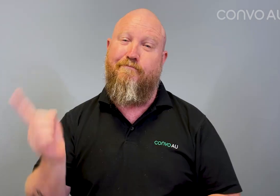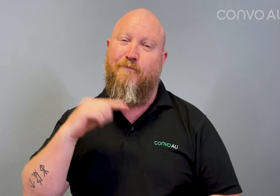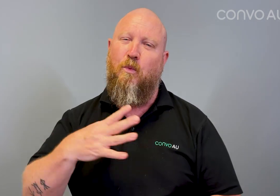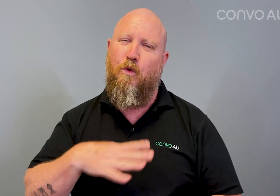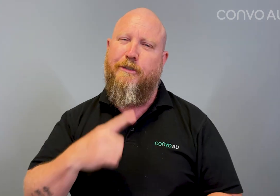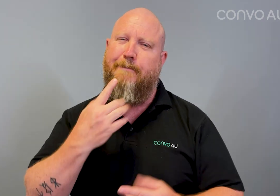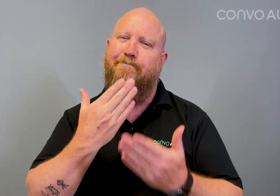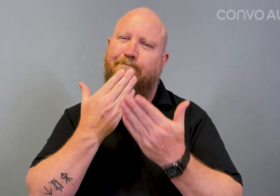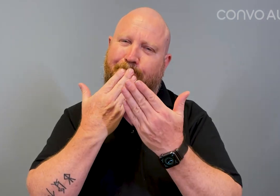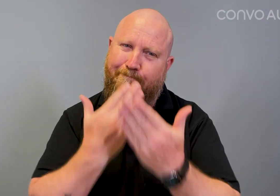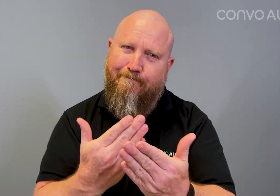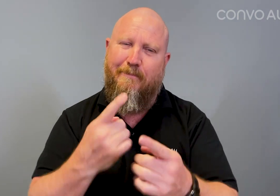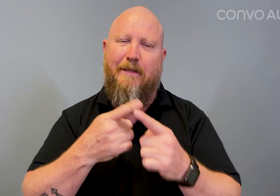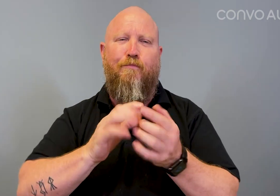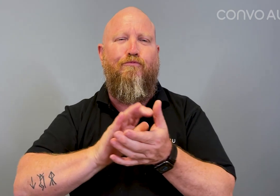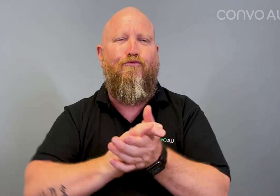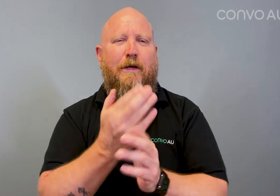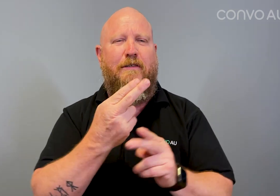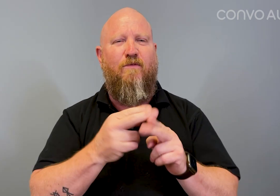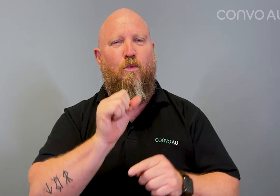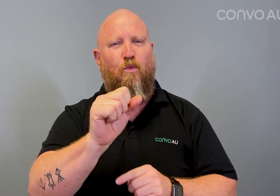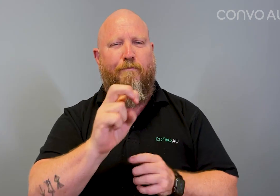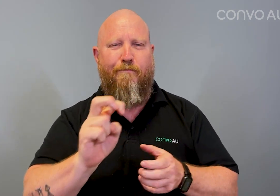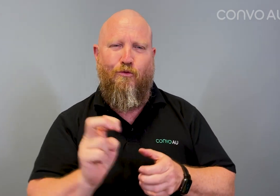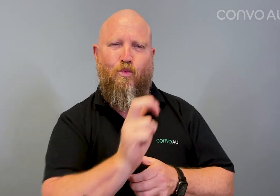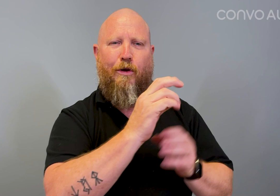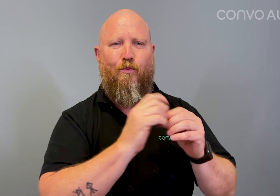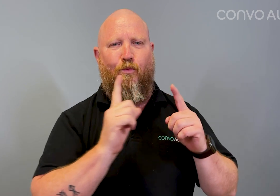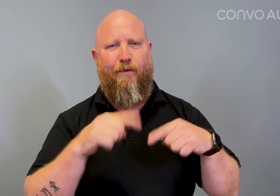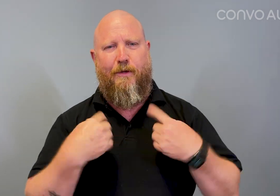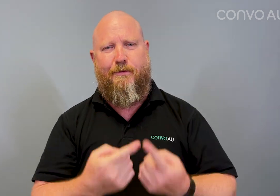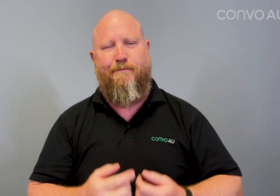We wish to express thanks and appreciate you for taking the journey with us.